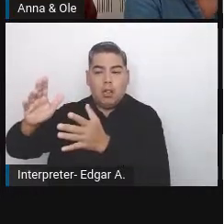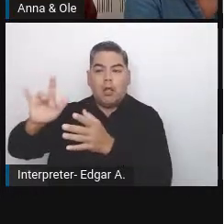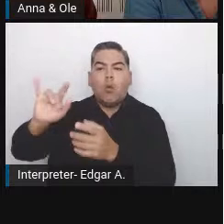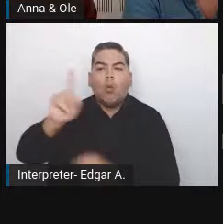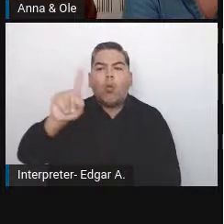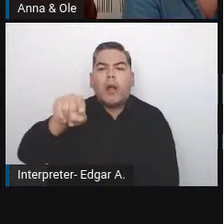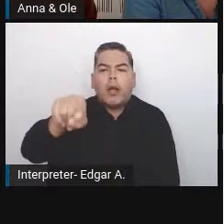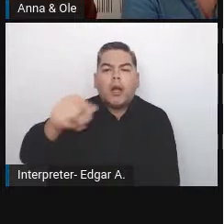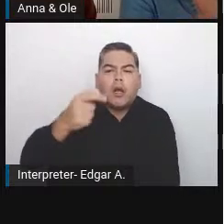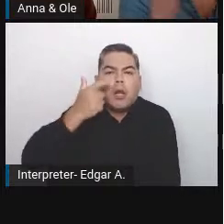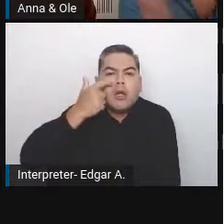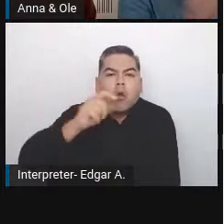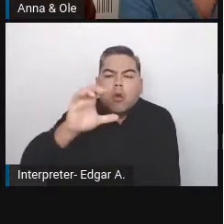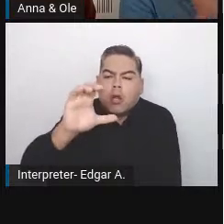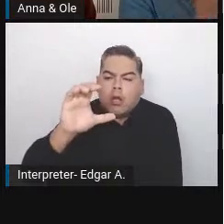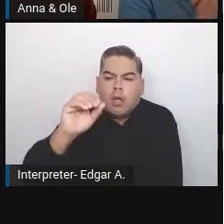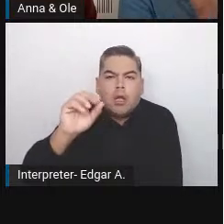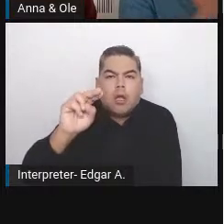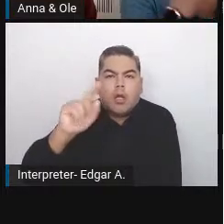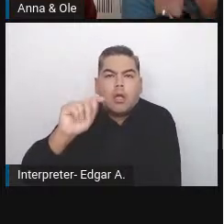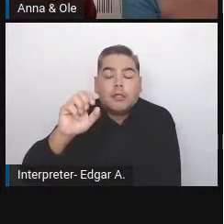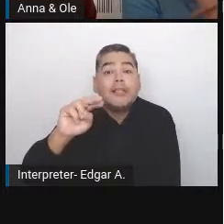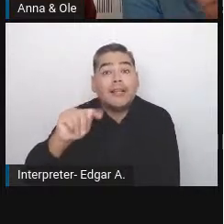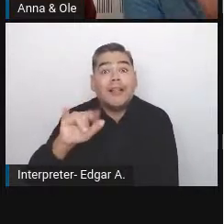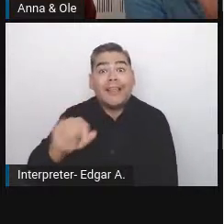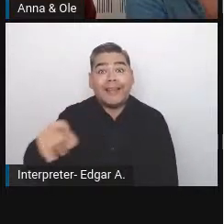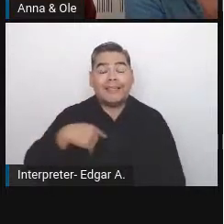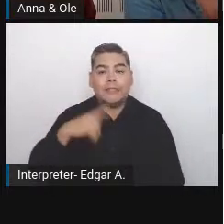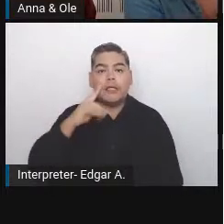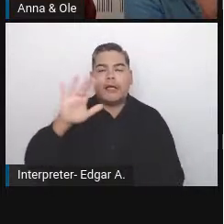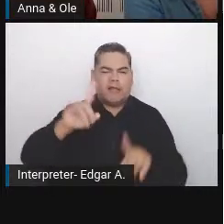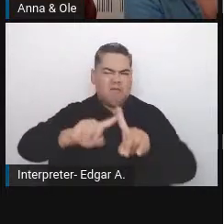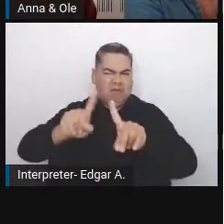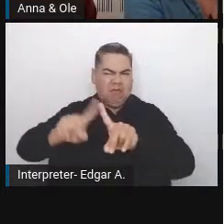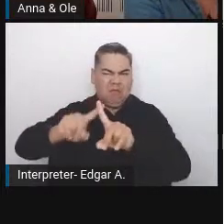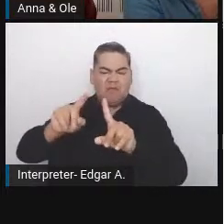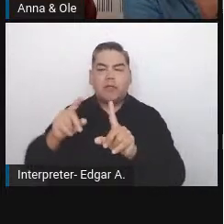for checking page titles. They found go to content.